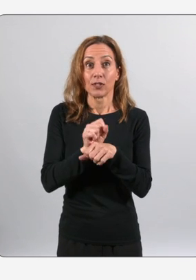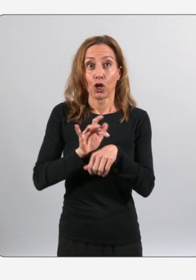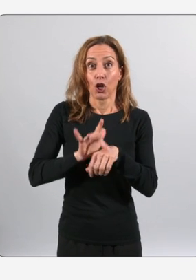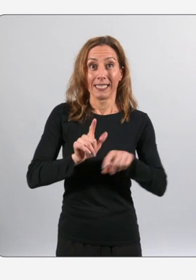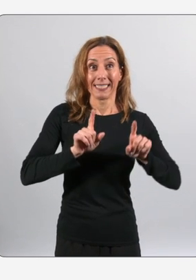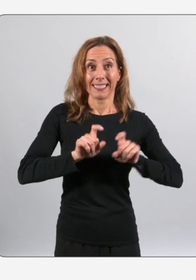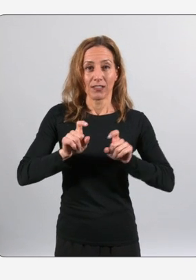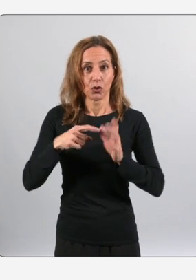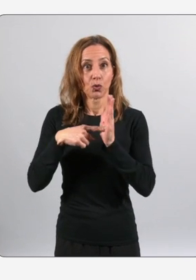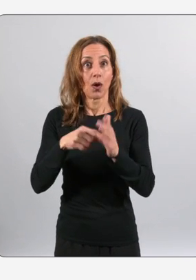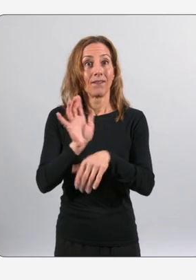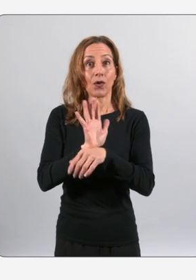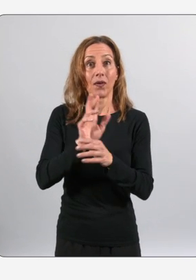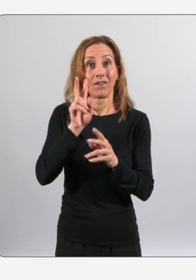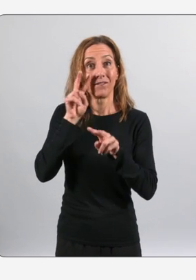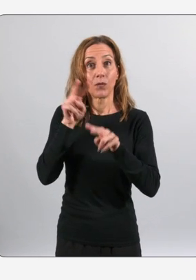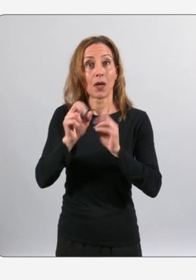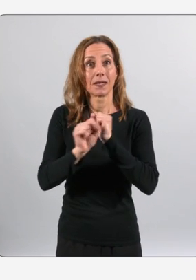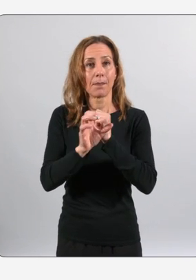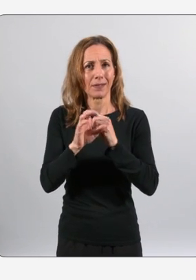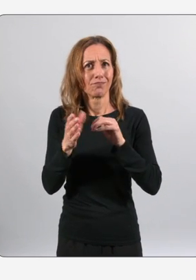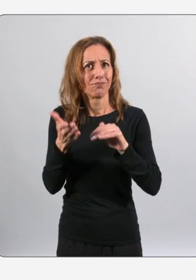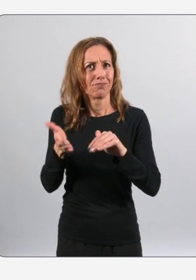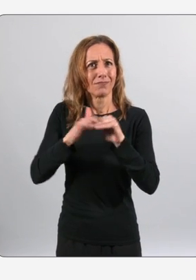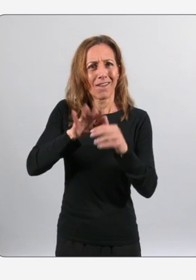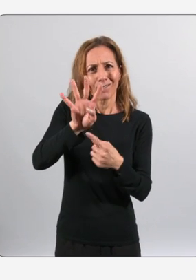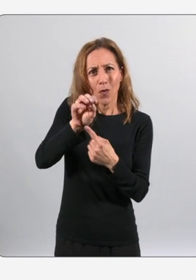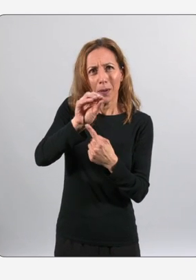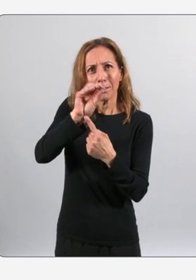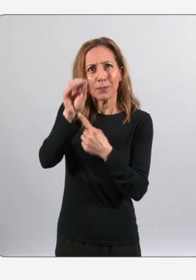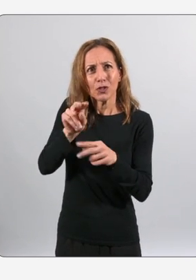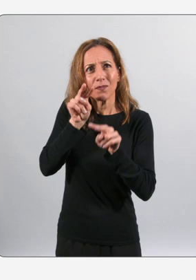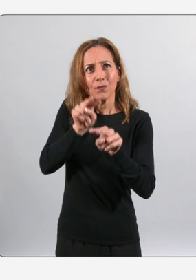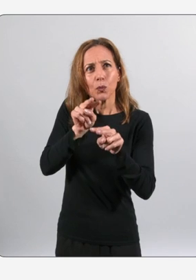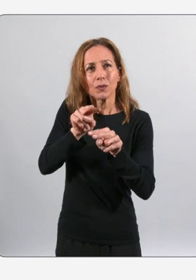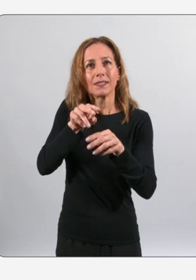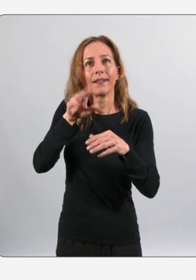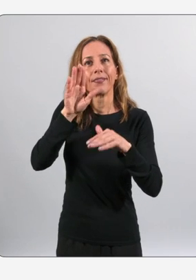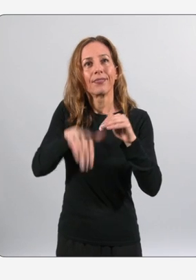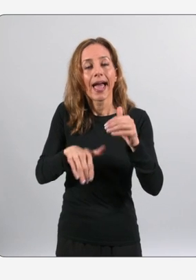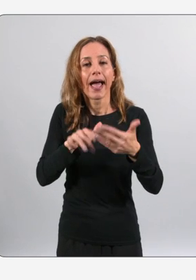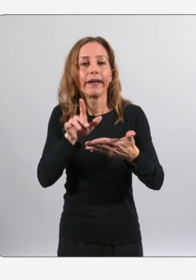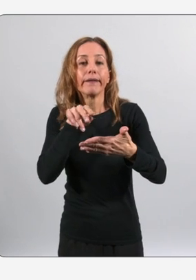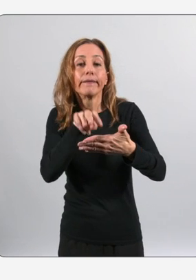get an average 40 percent more views than in streams capable CPV campaigns, and this